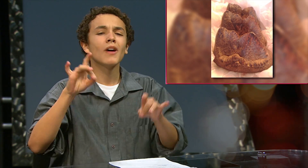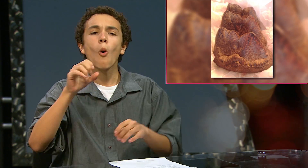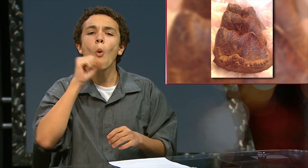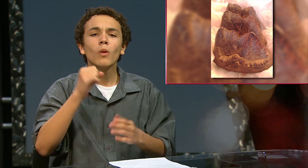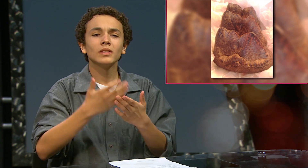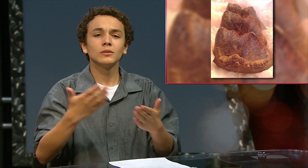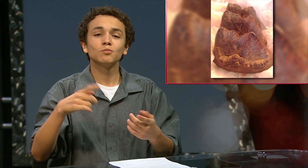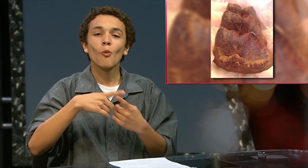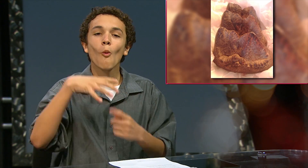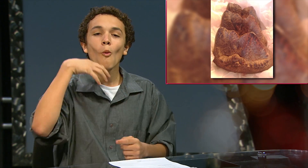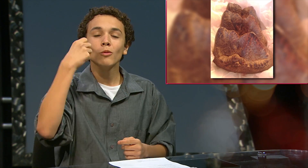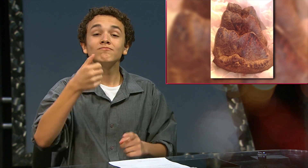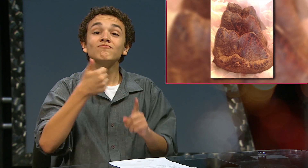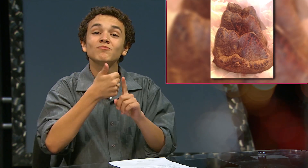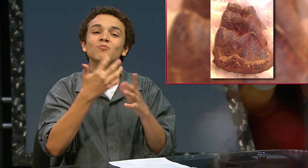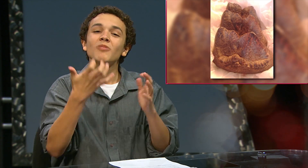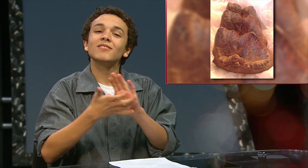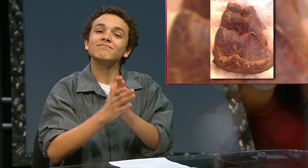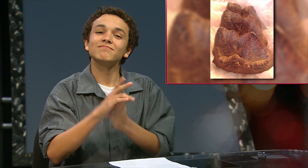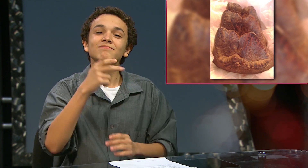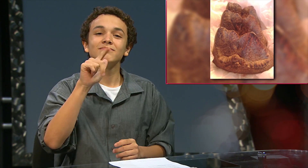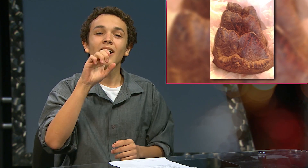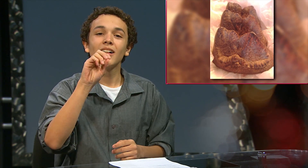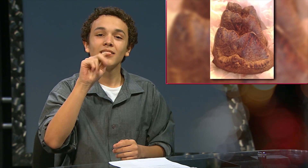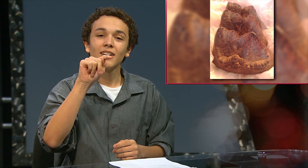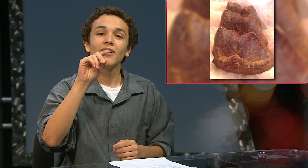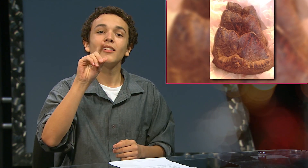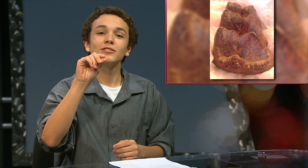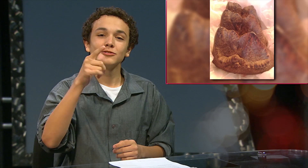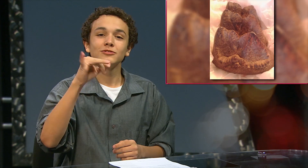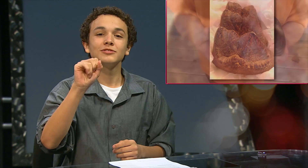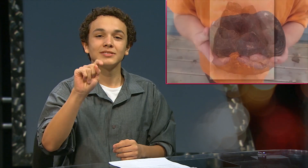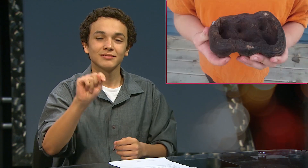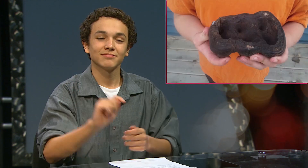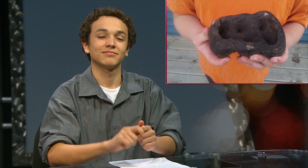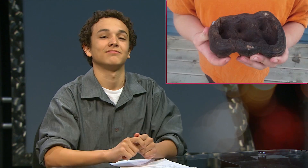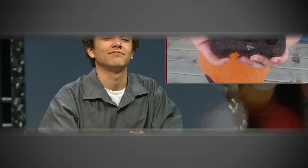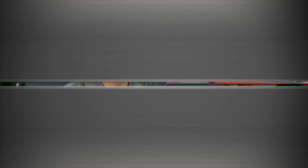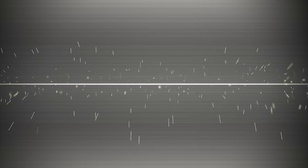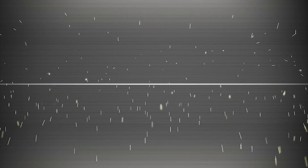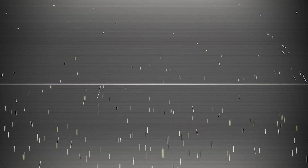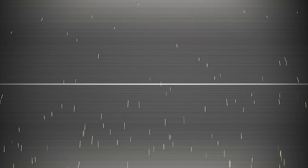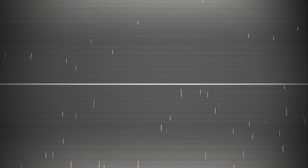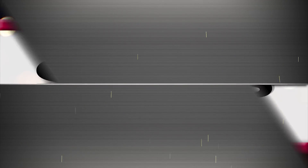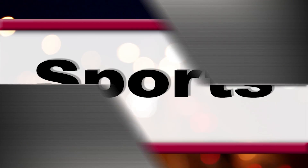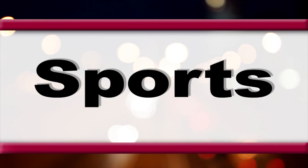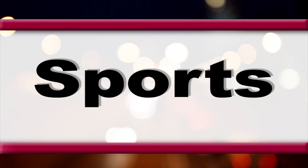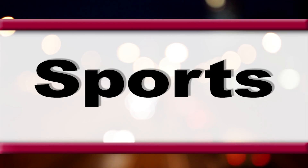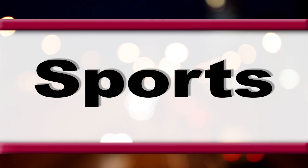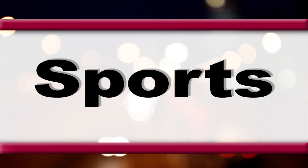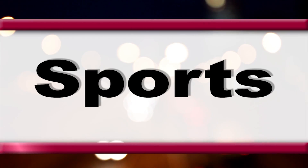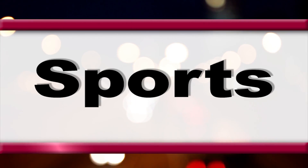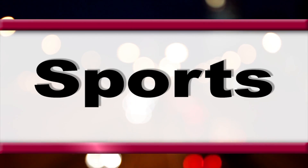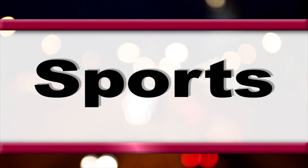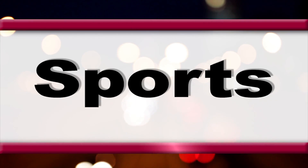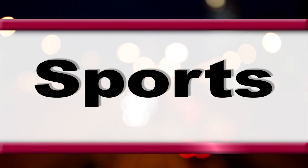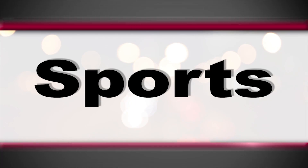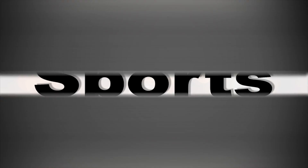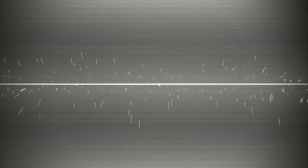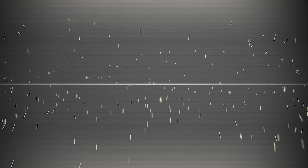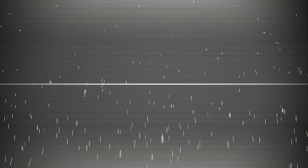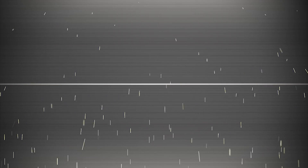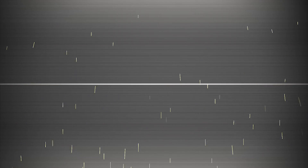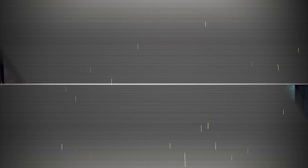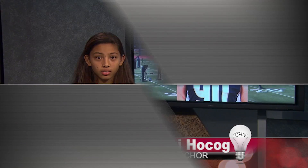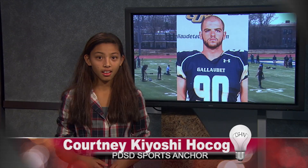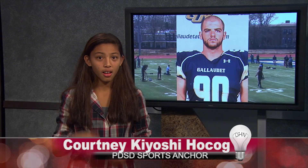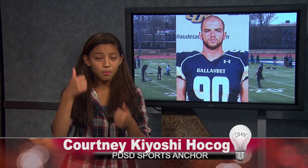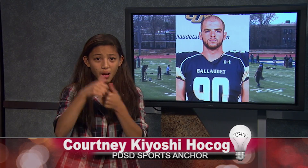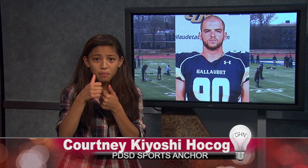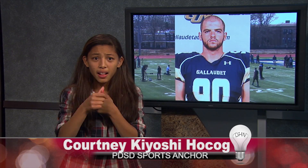SO HE CAN CONTINUE DISCOVERING ANCIENT ARTIFACTS WHEN HE GETS OLDER.